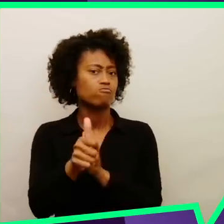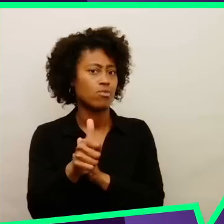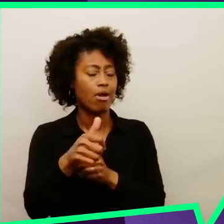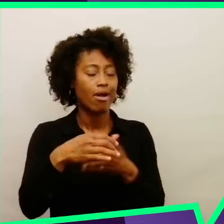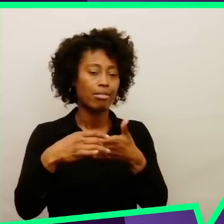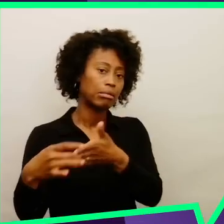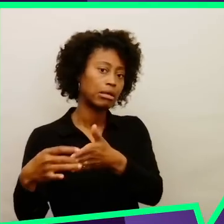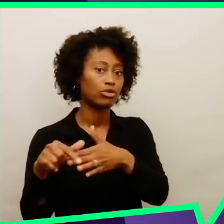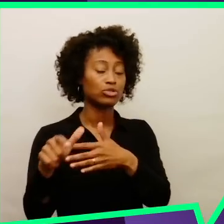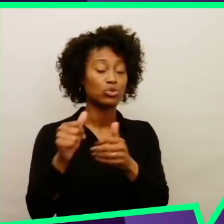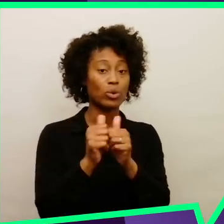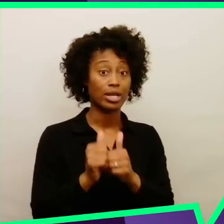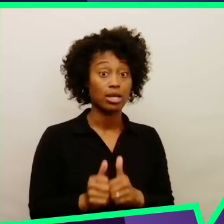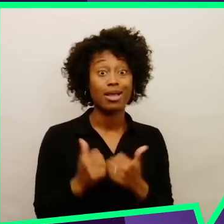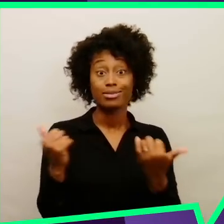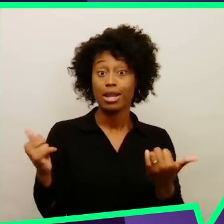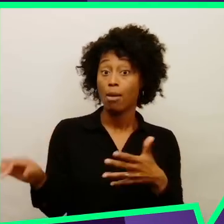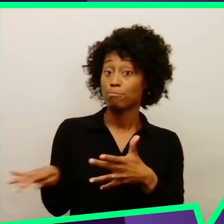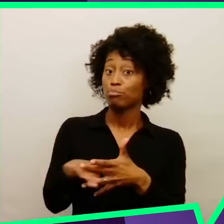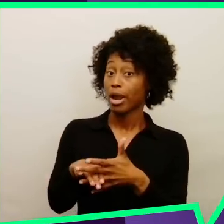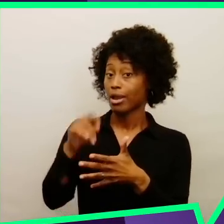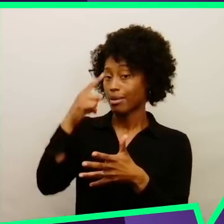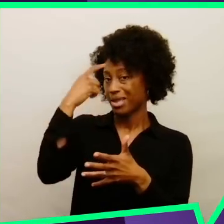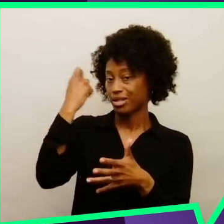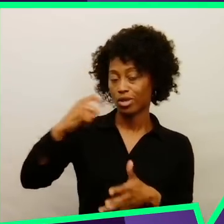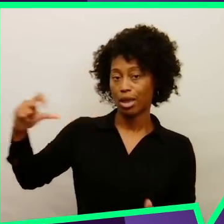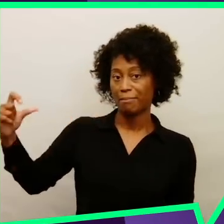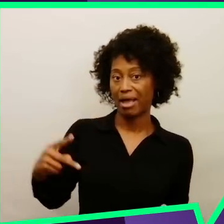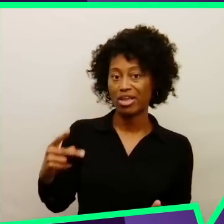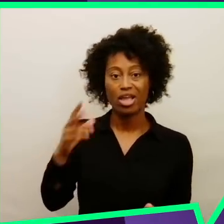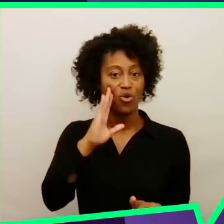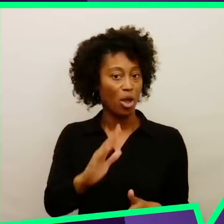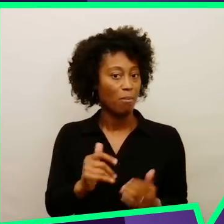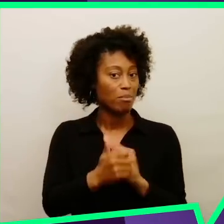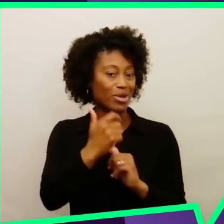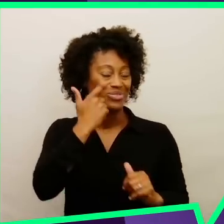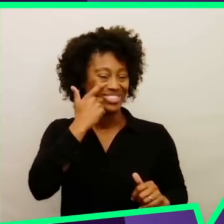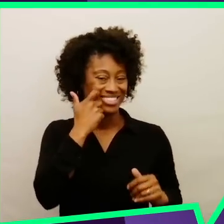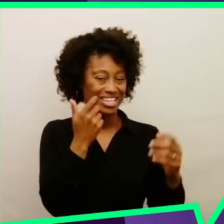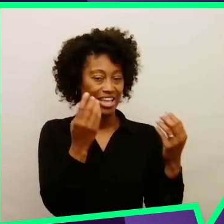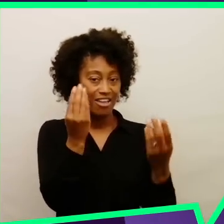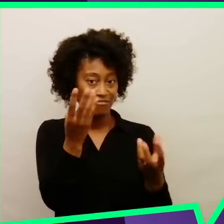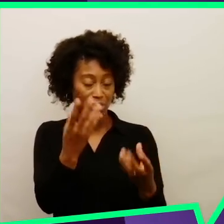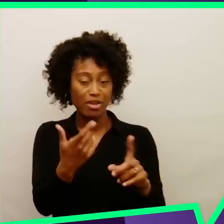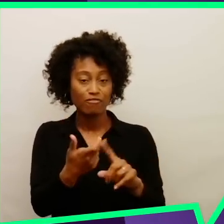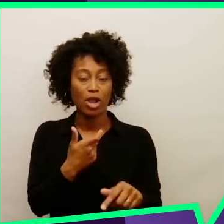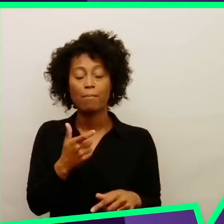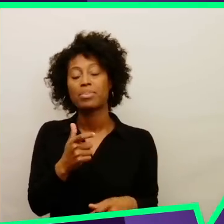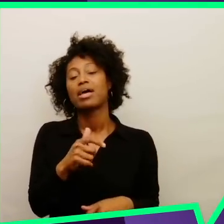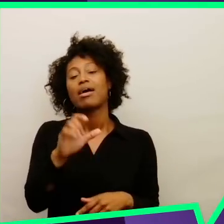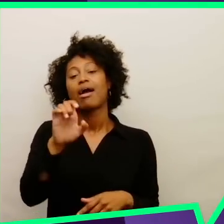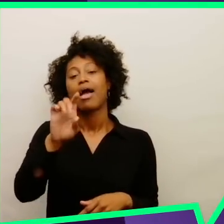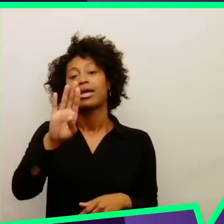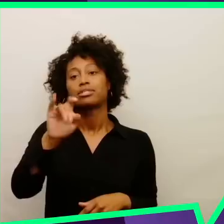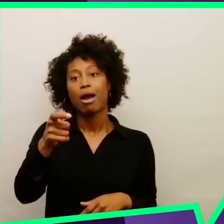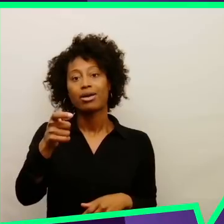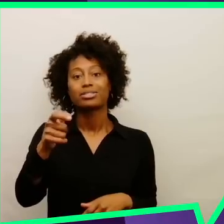So now, it's time for us to head to break. Because on the way back, we're going to have the latest from the Xbox Adaptive Joystick,